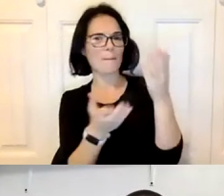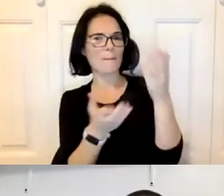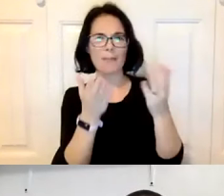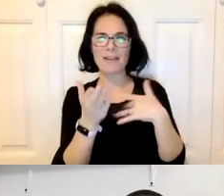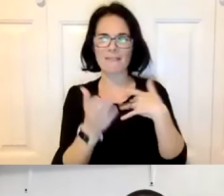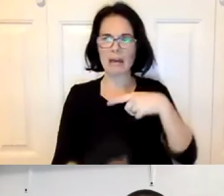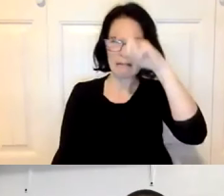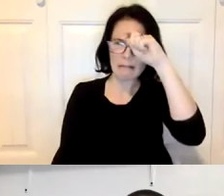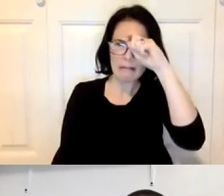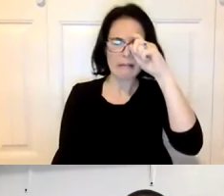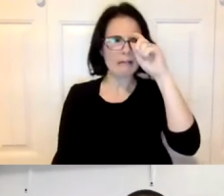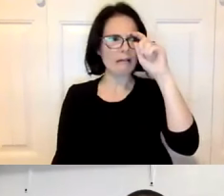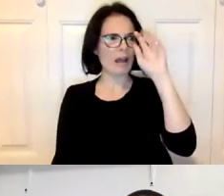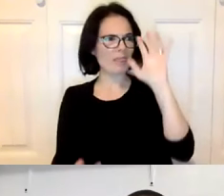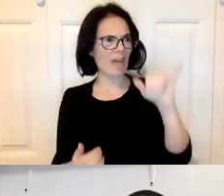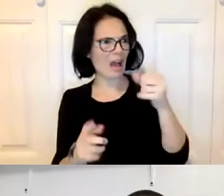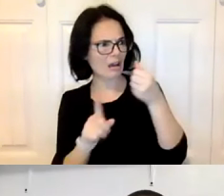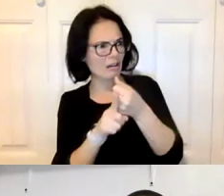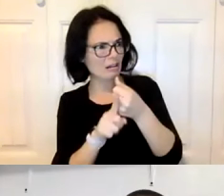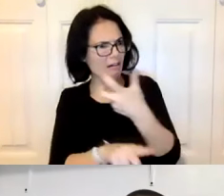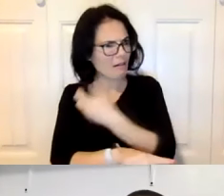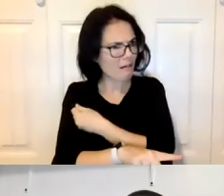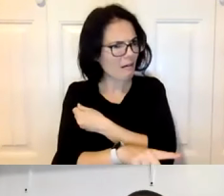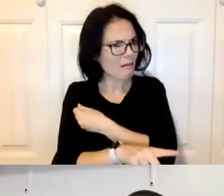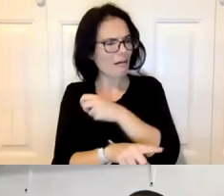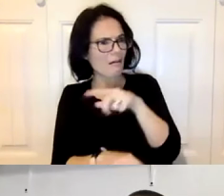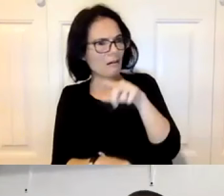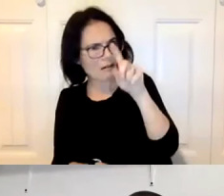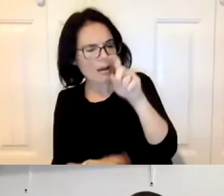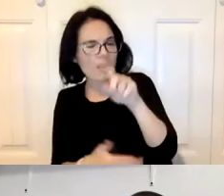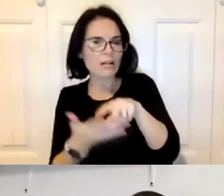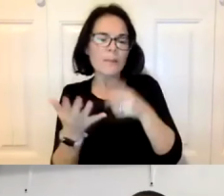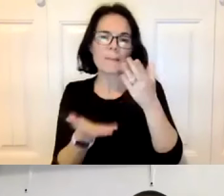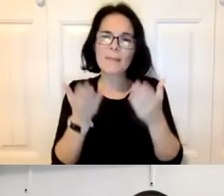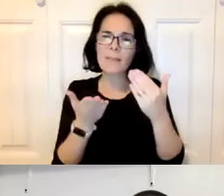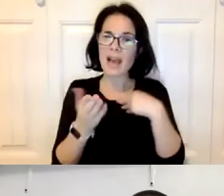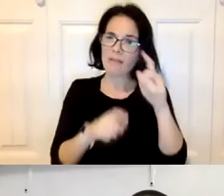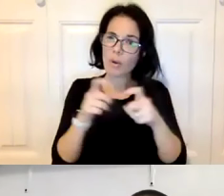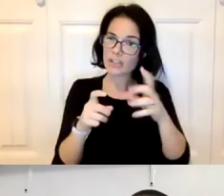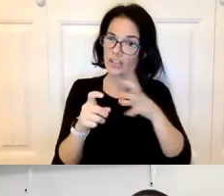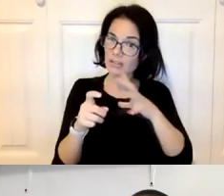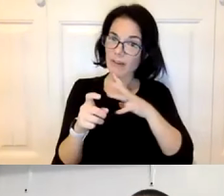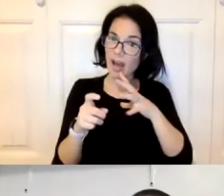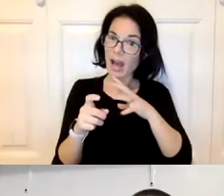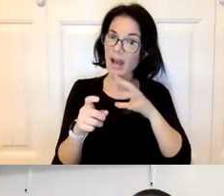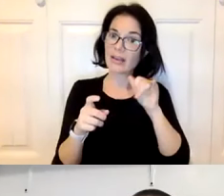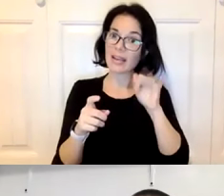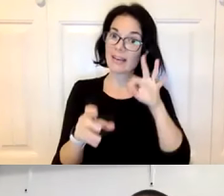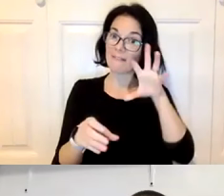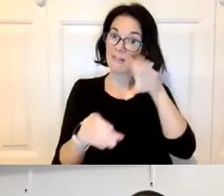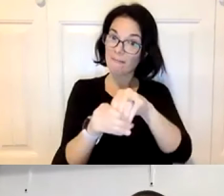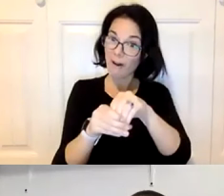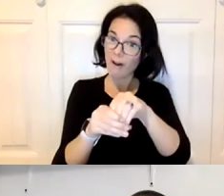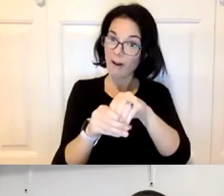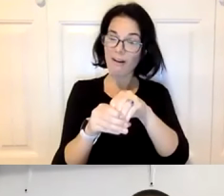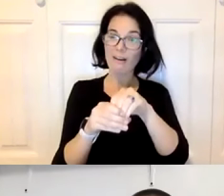For those who are in our Zoom chat, you can type questions in the Q&A box or the chat.